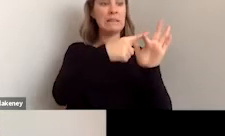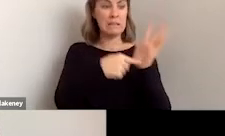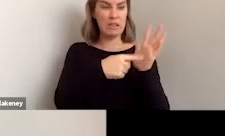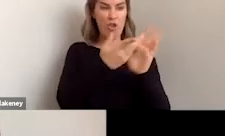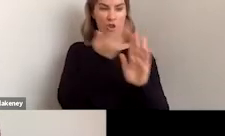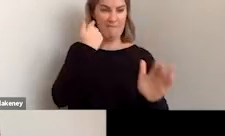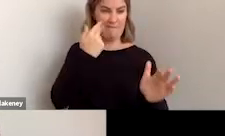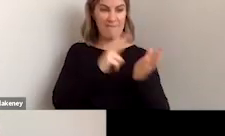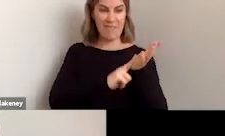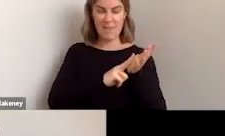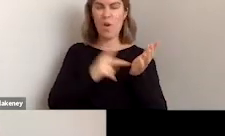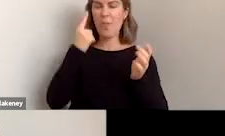removes text out of video-type feeds.